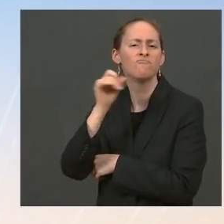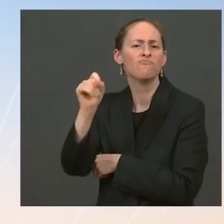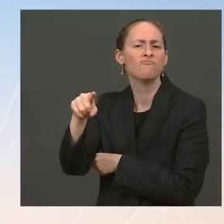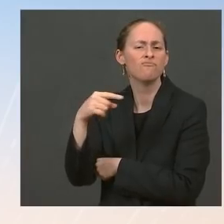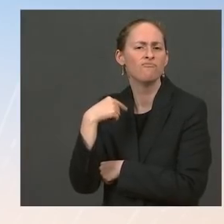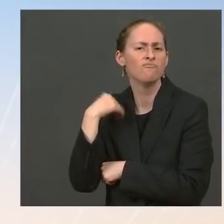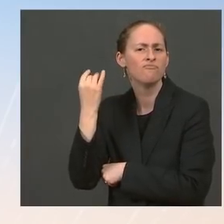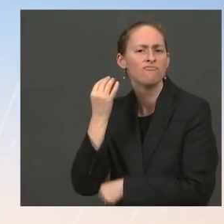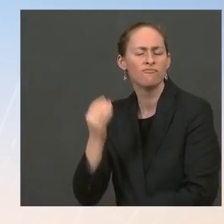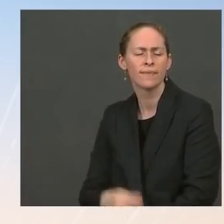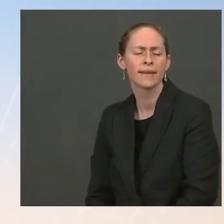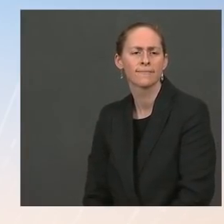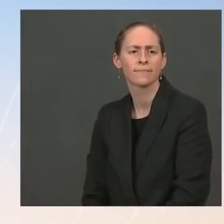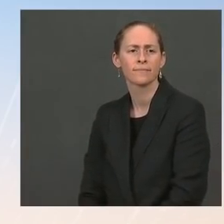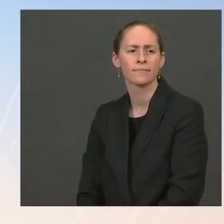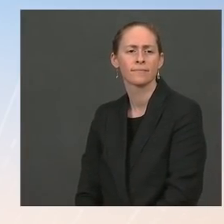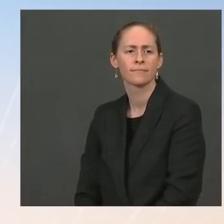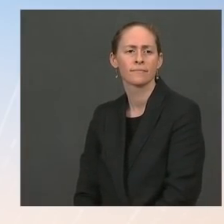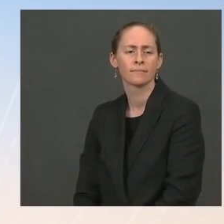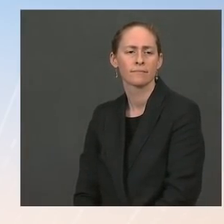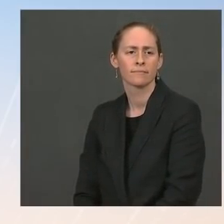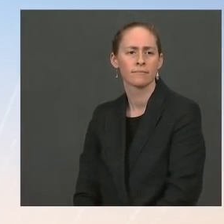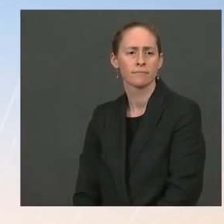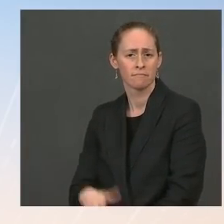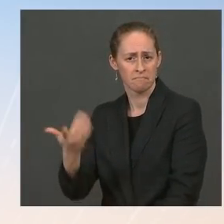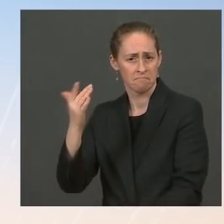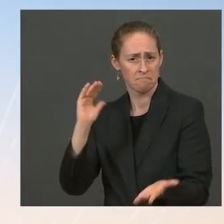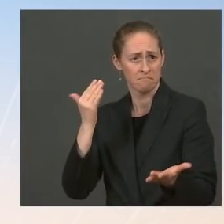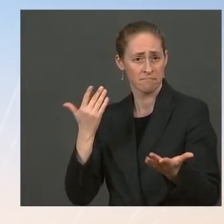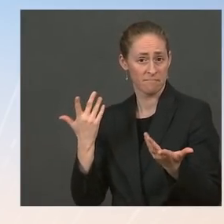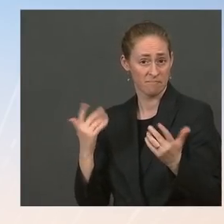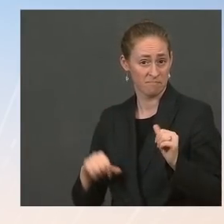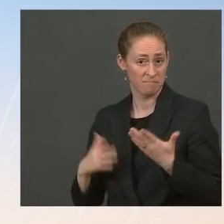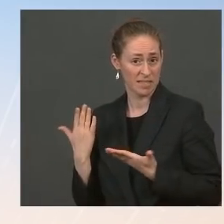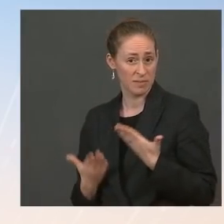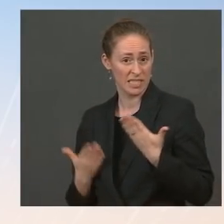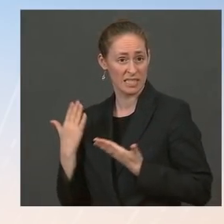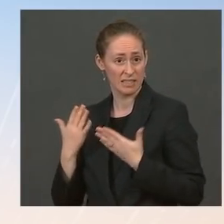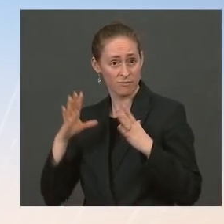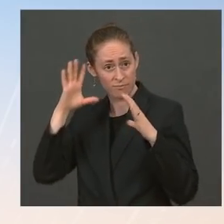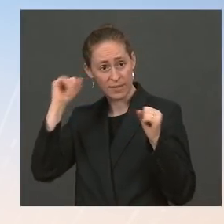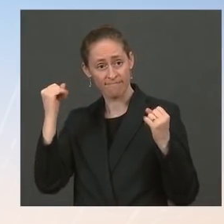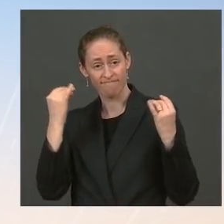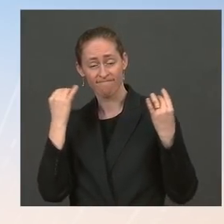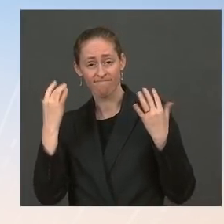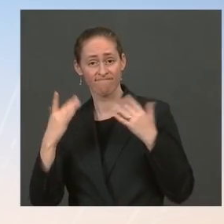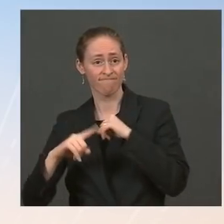or come to some kind of interim deal in order to get those nuclear negotiations off to a good start.